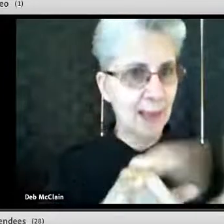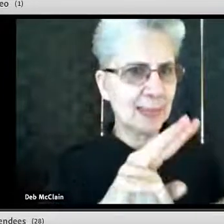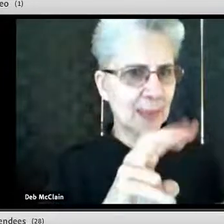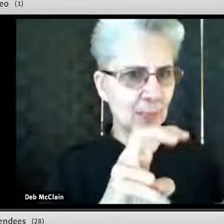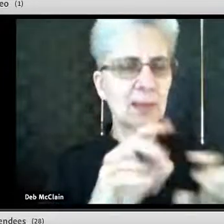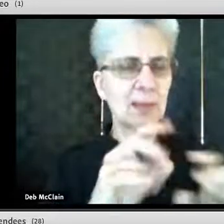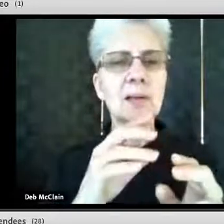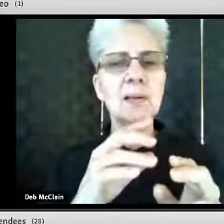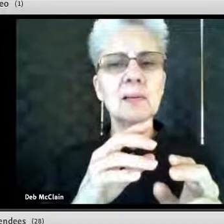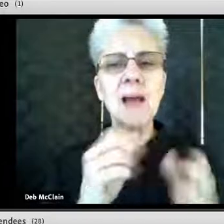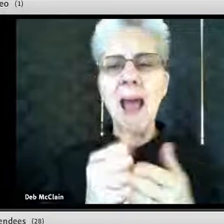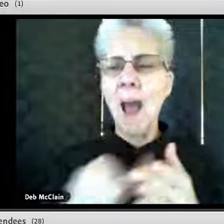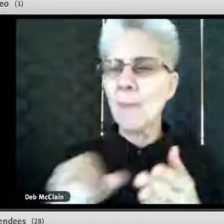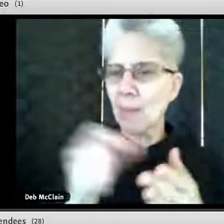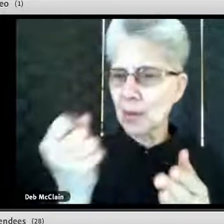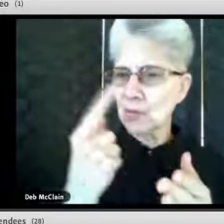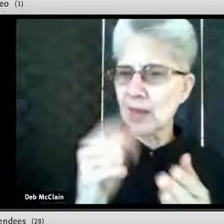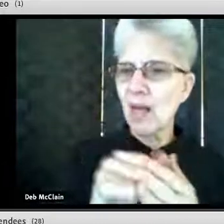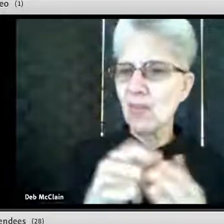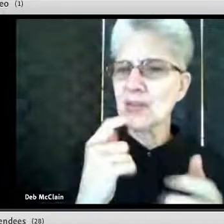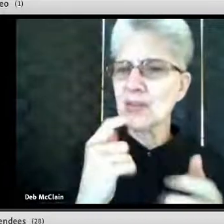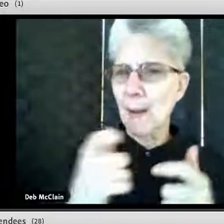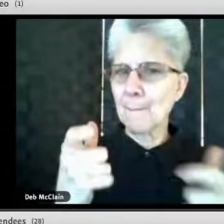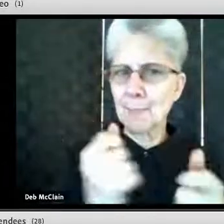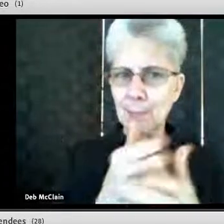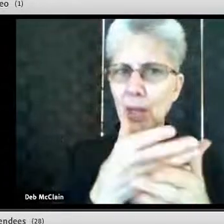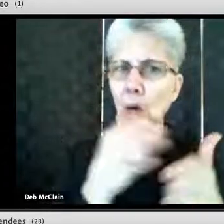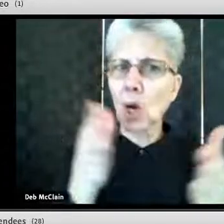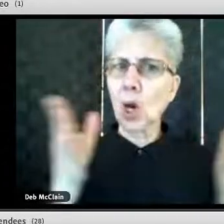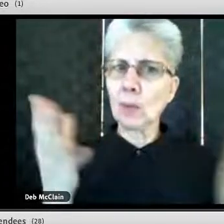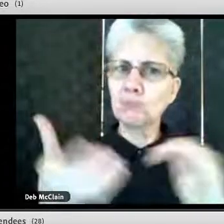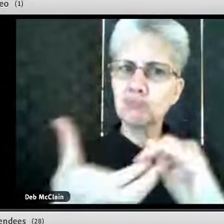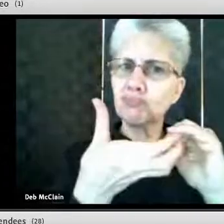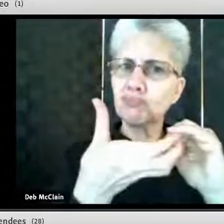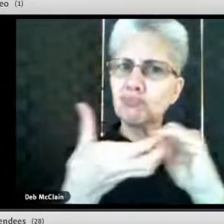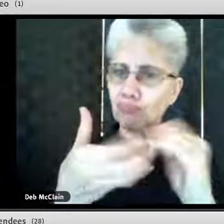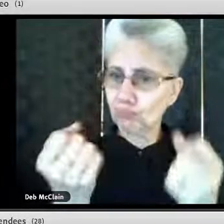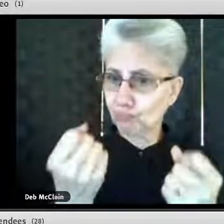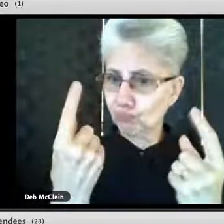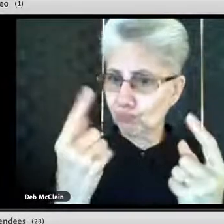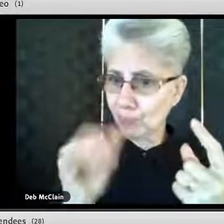to kind of get them to understand that there is a bigger picture out there. Does that make sense, Heather?